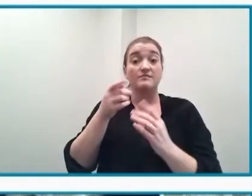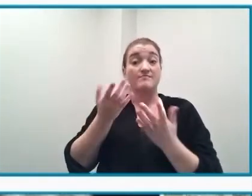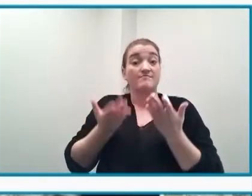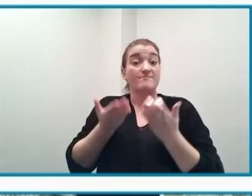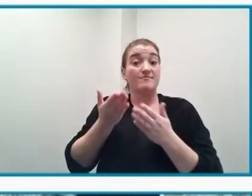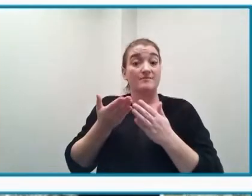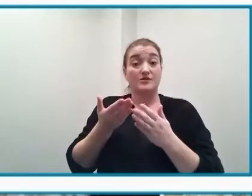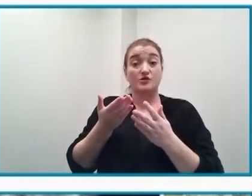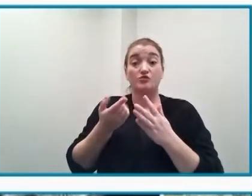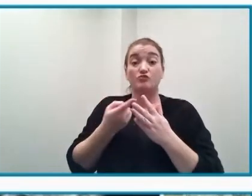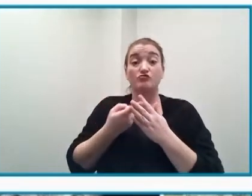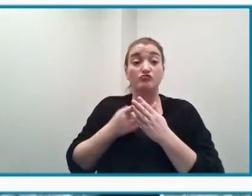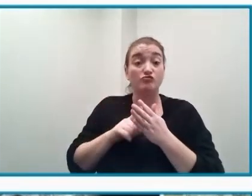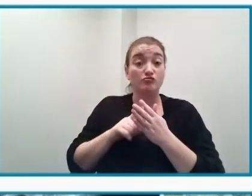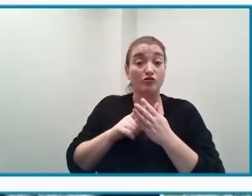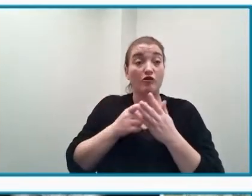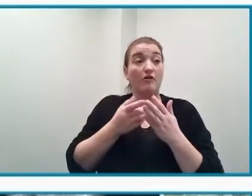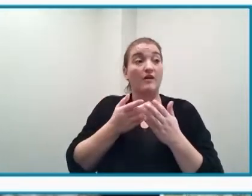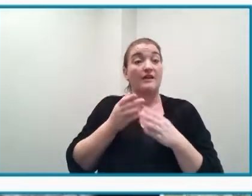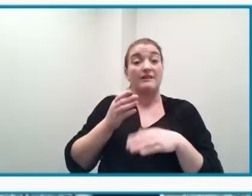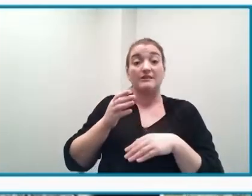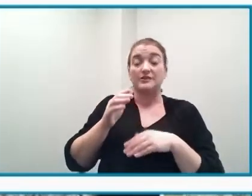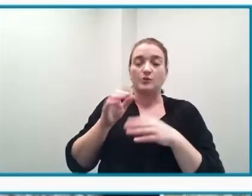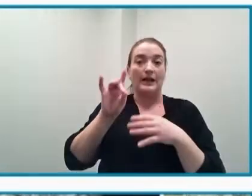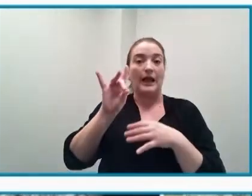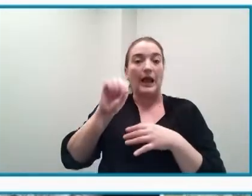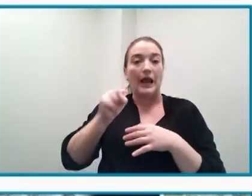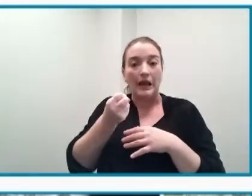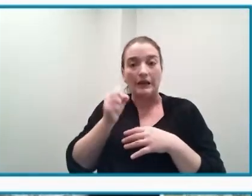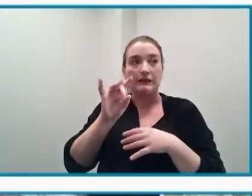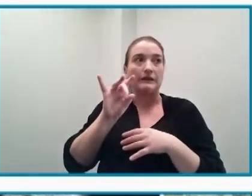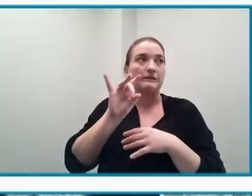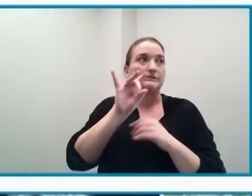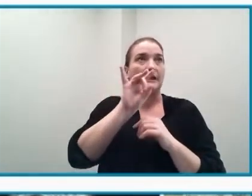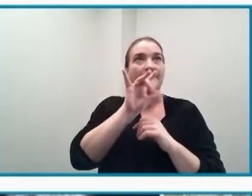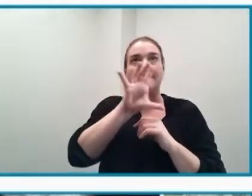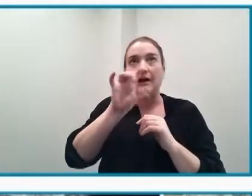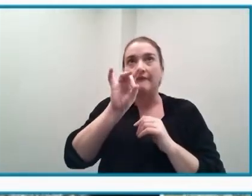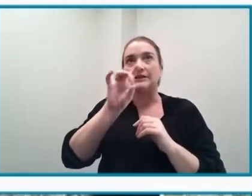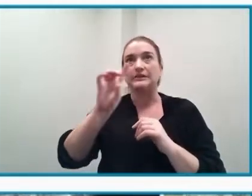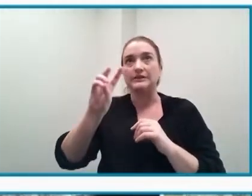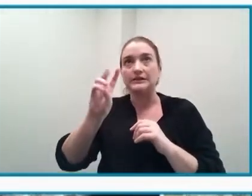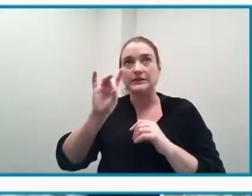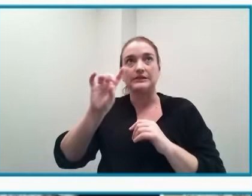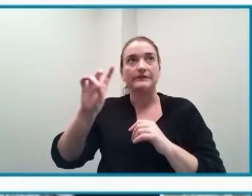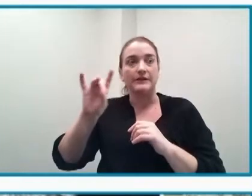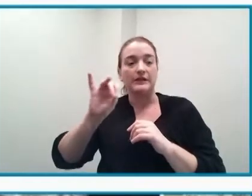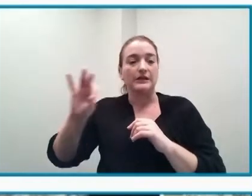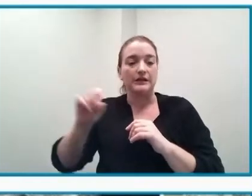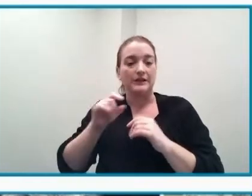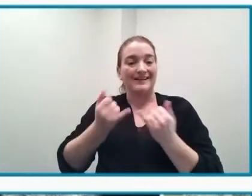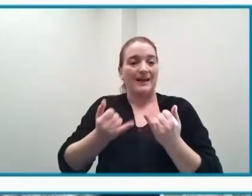They've got kids that are now service members. They got, uh, uh, families up here. A lot of veterans here in Texas